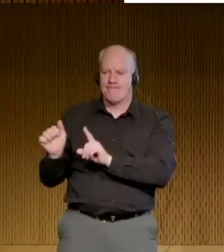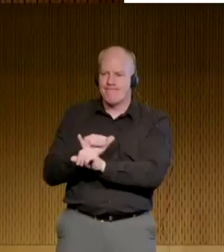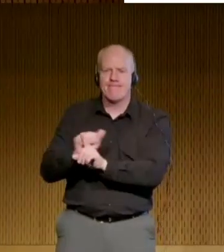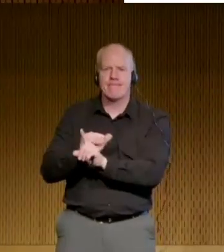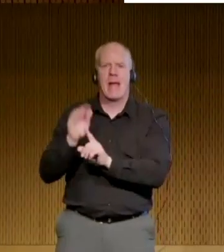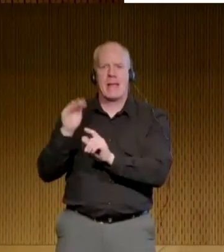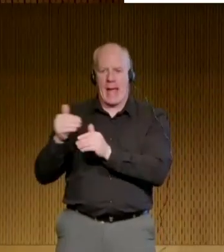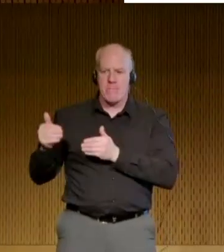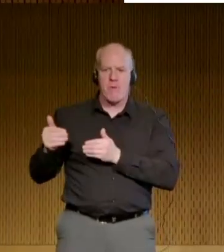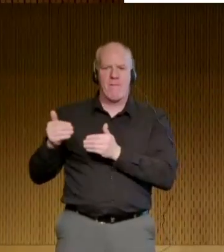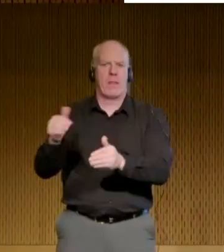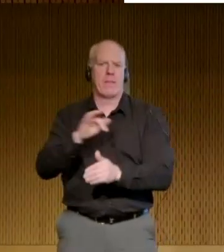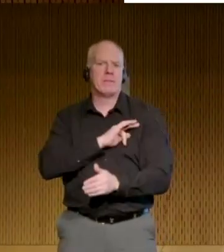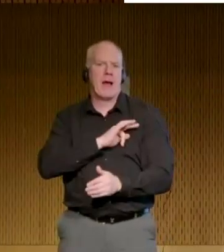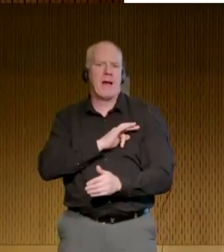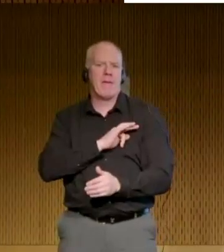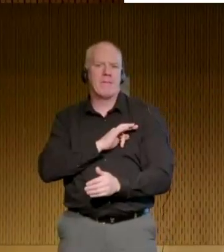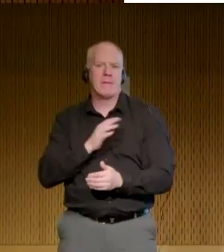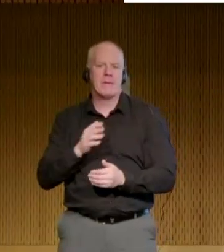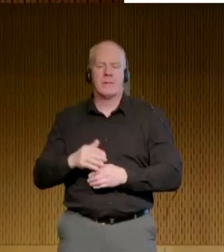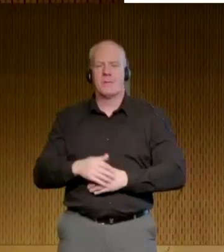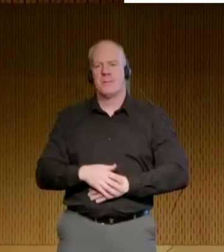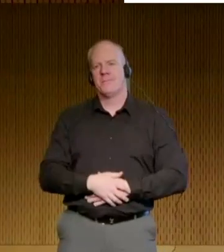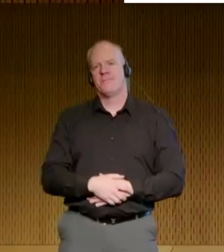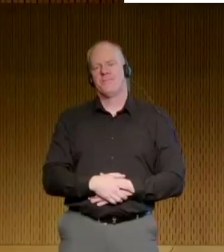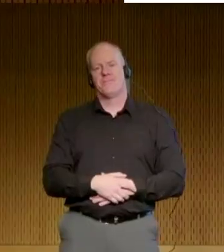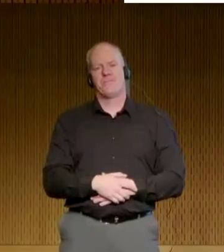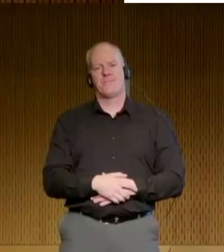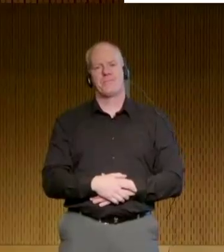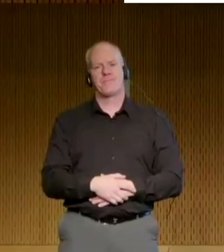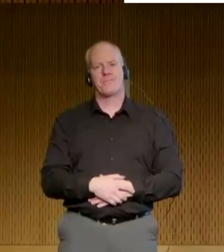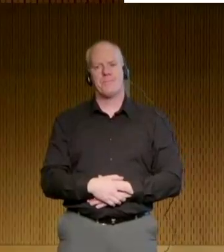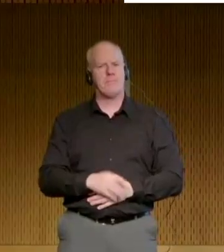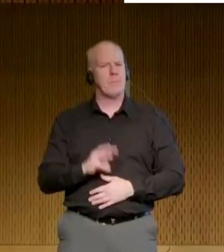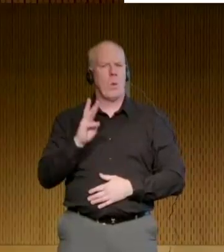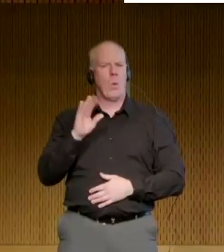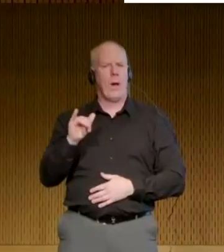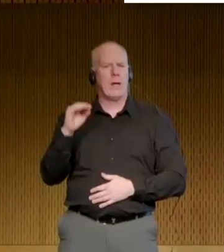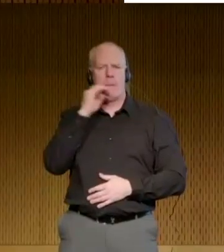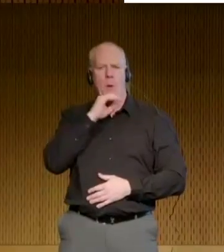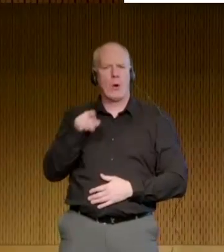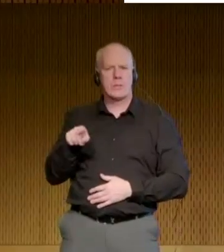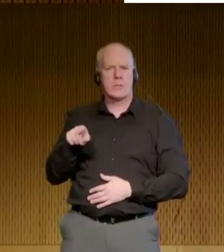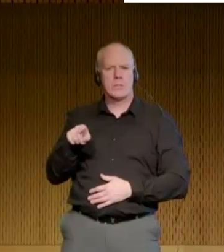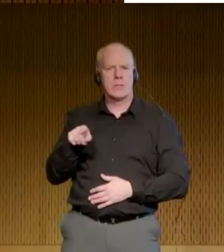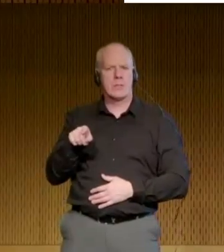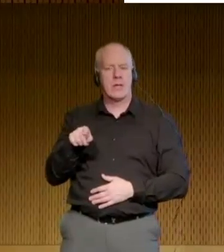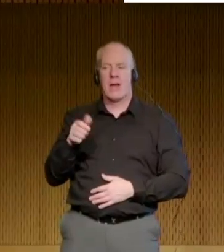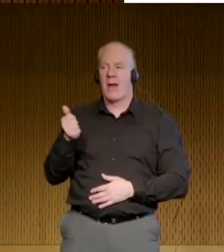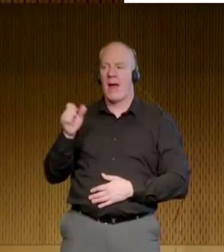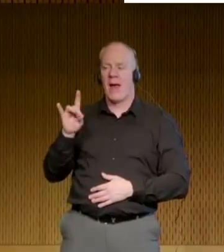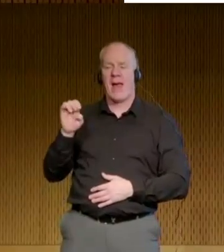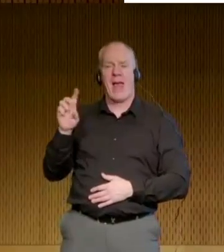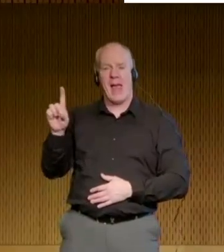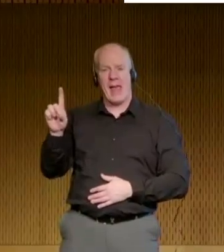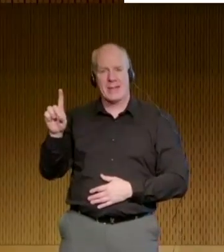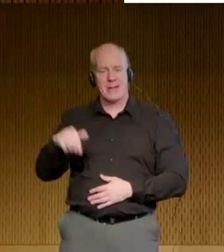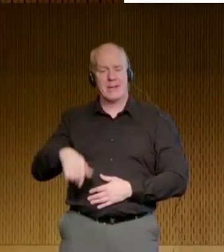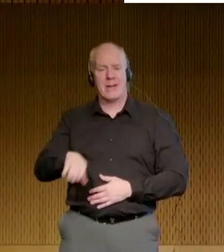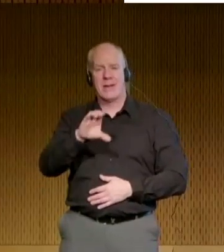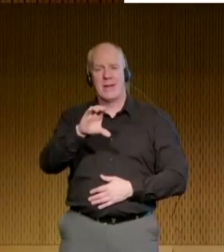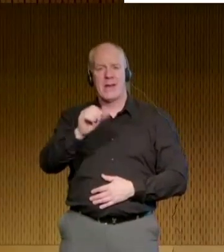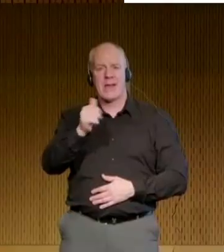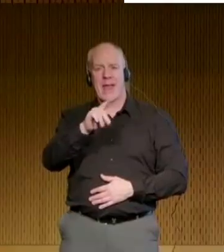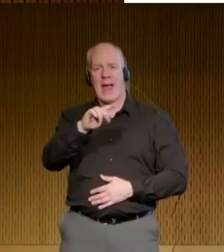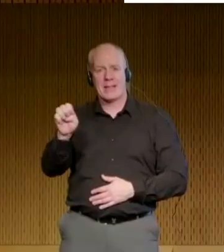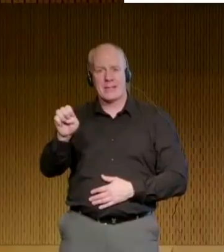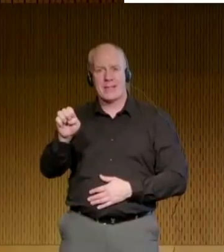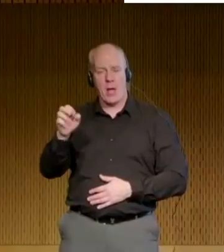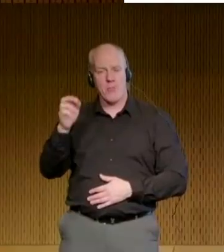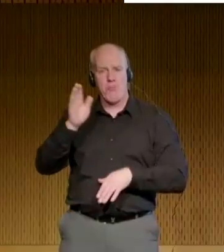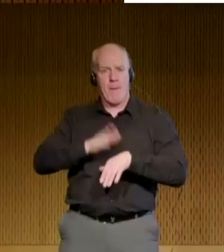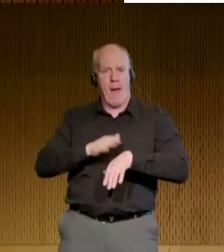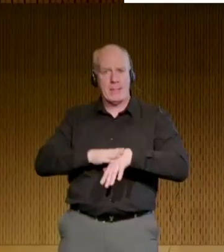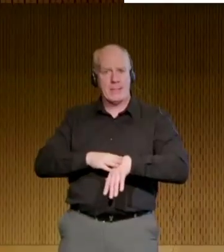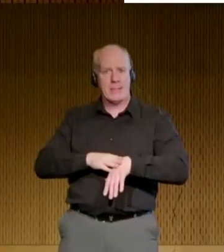and to do it for themselves because as AHEAD and CAST remind us autonomy is not an individual trait